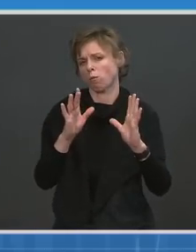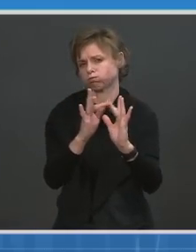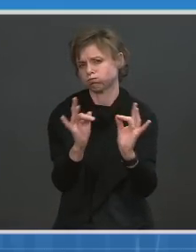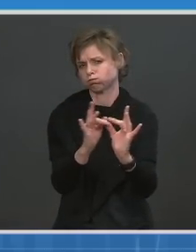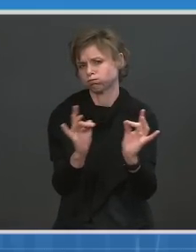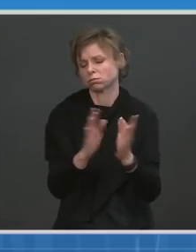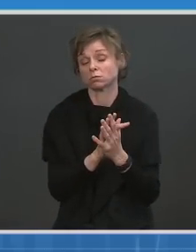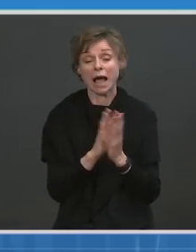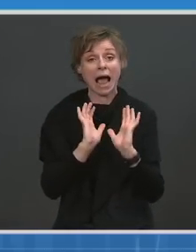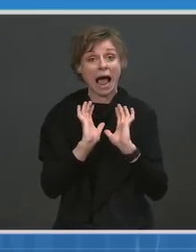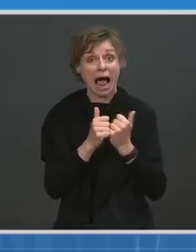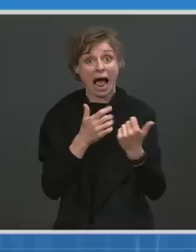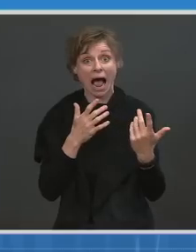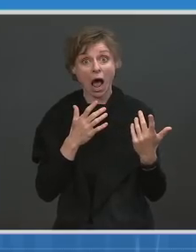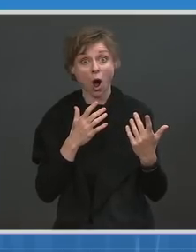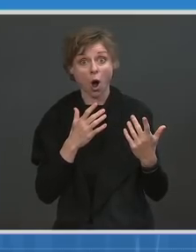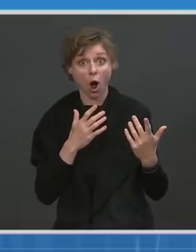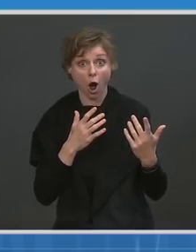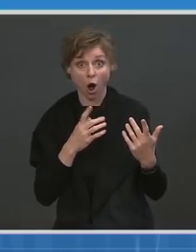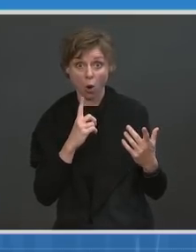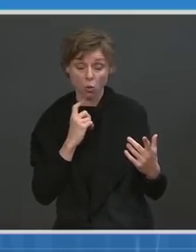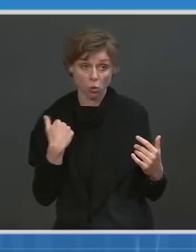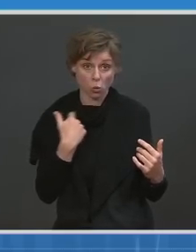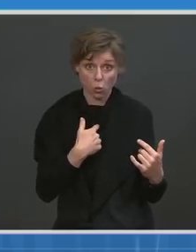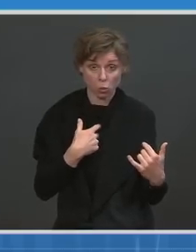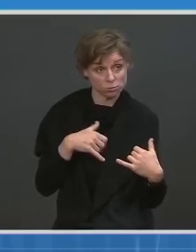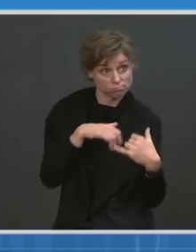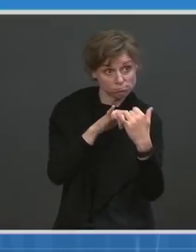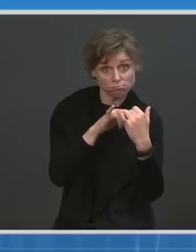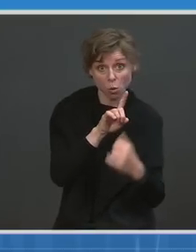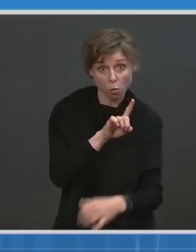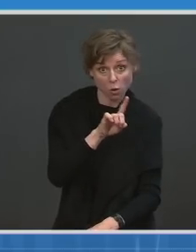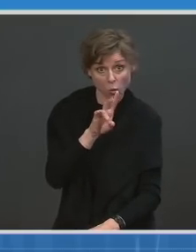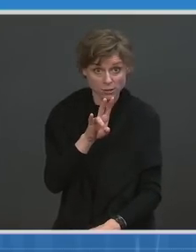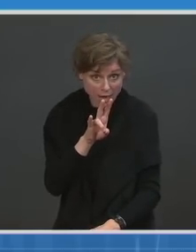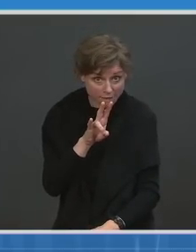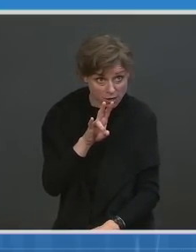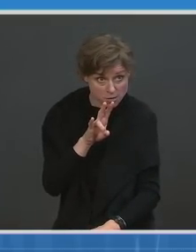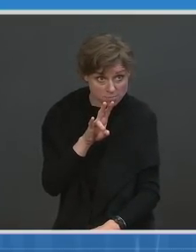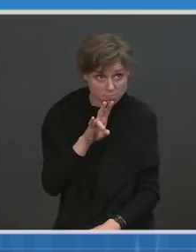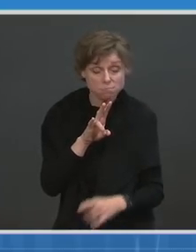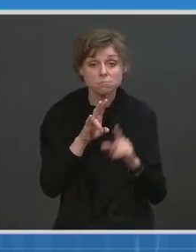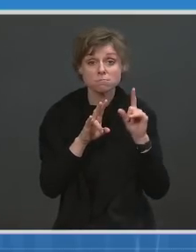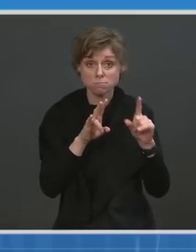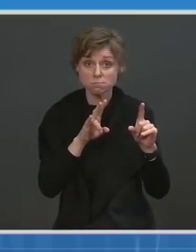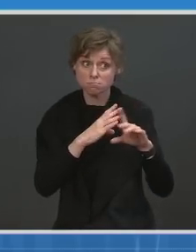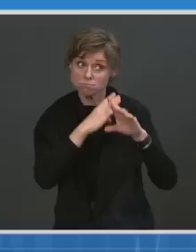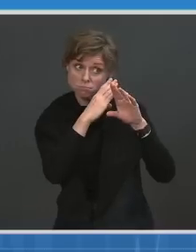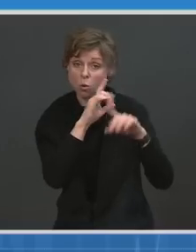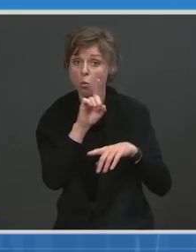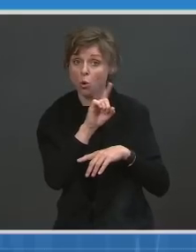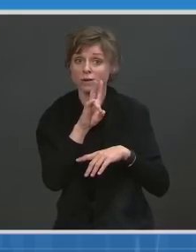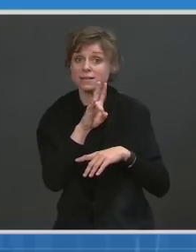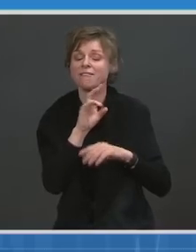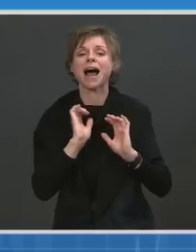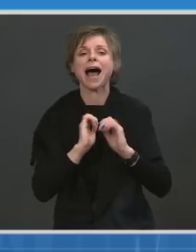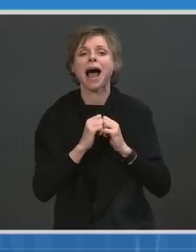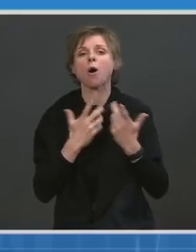which is a growing threat in our country, is to do two things: to get as many people vaccinated as quickly